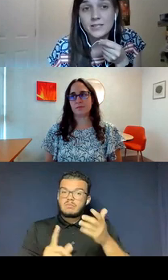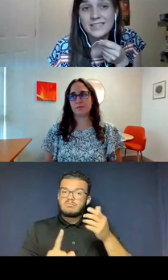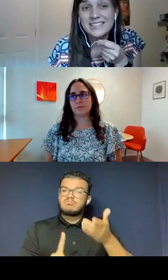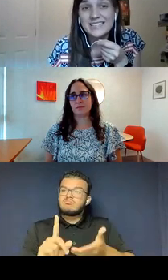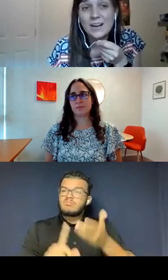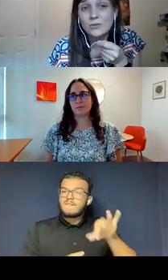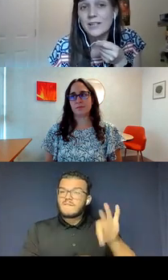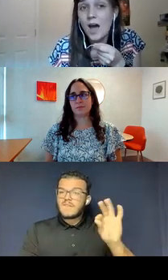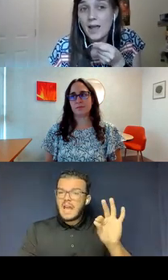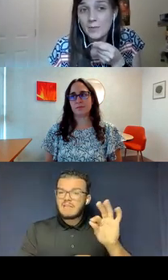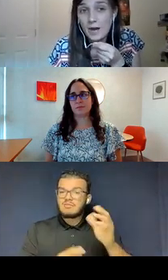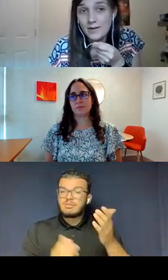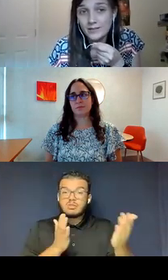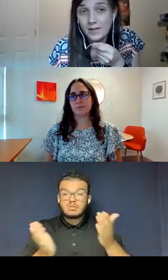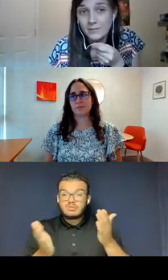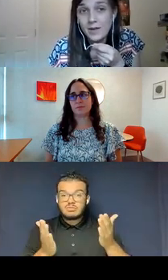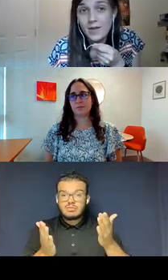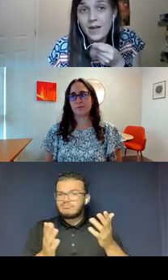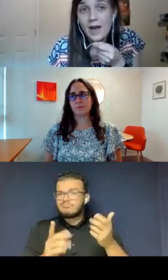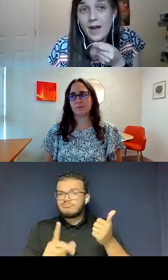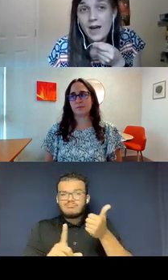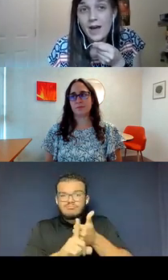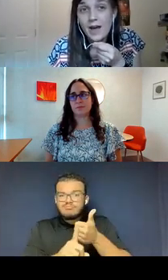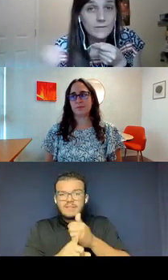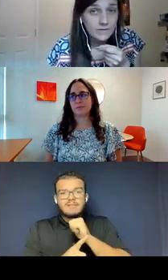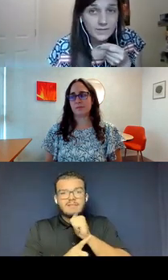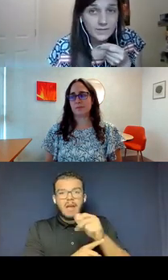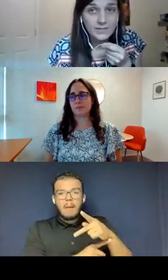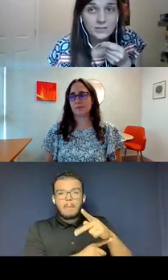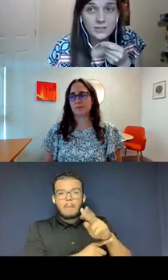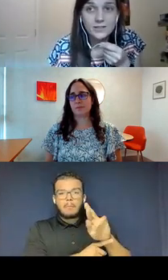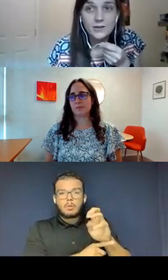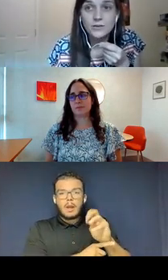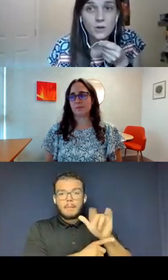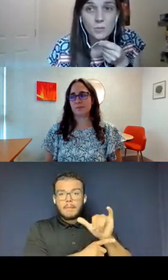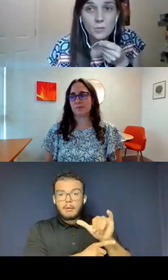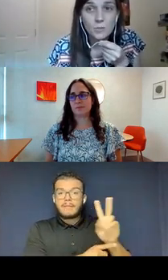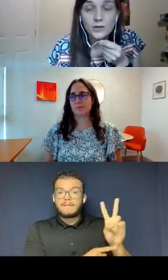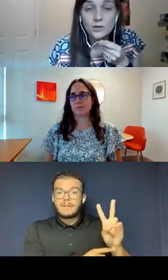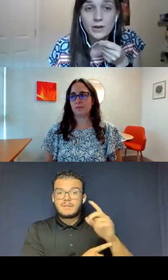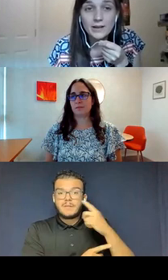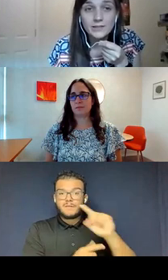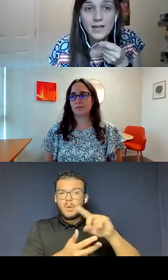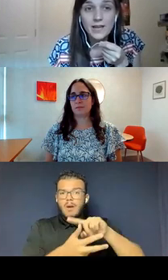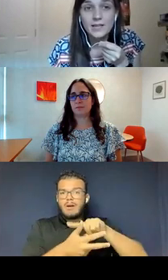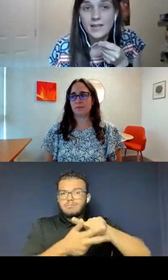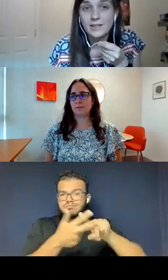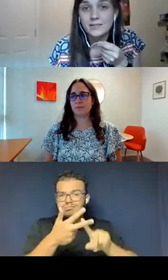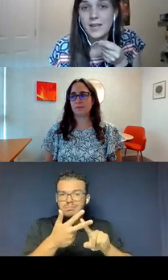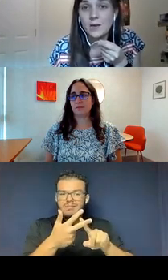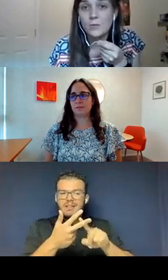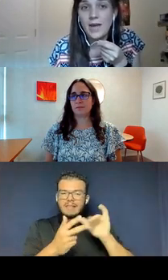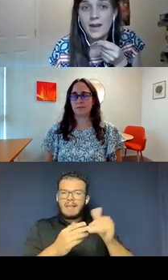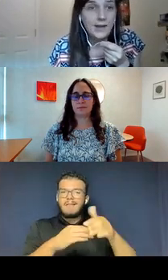is actually not a primary victim of one of the victimizations under the scope of your grant. And in that case, they would, again,